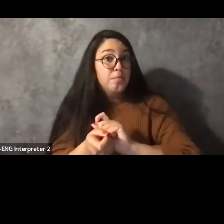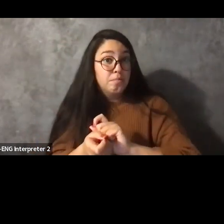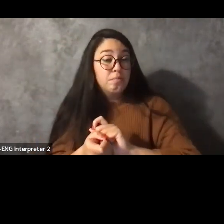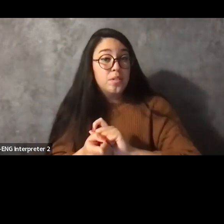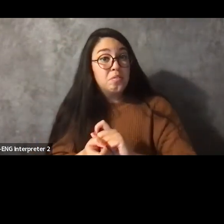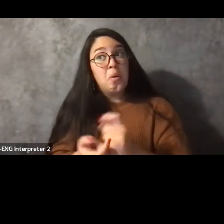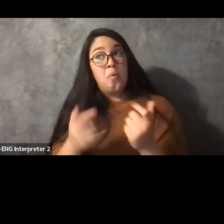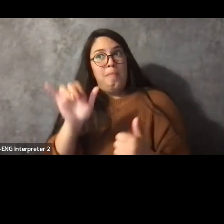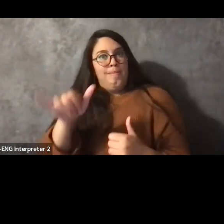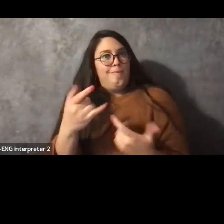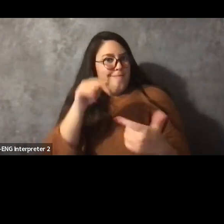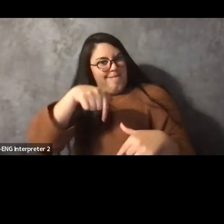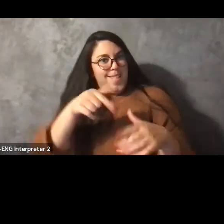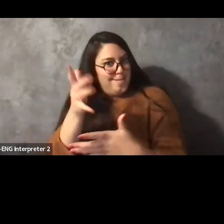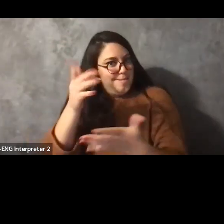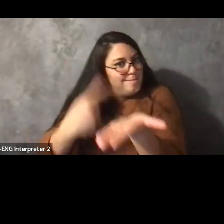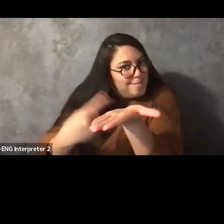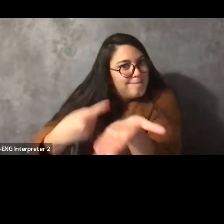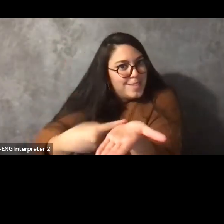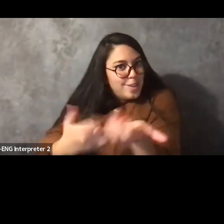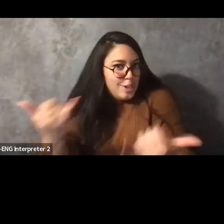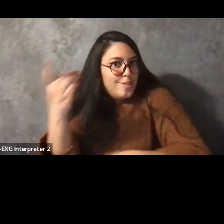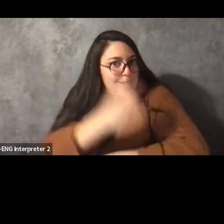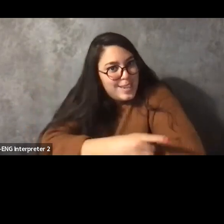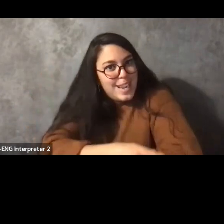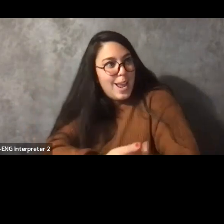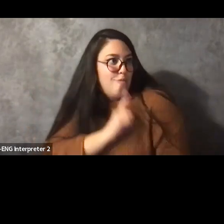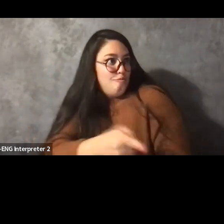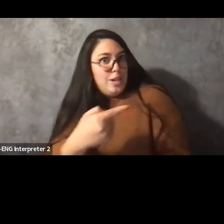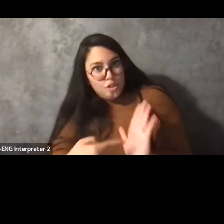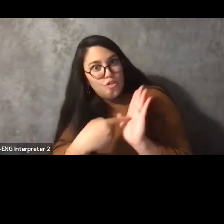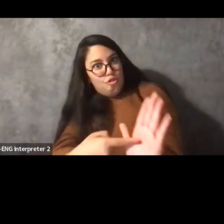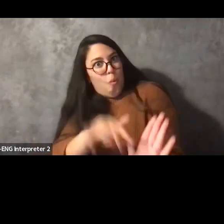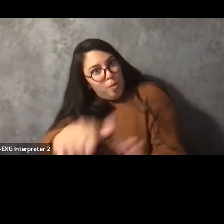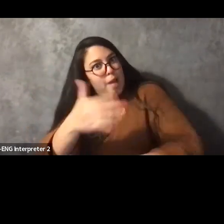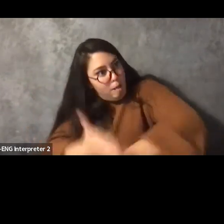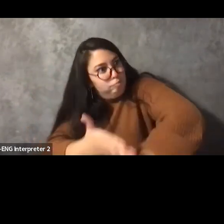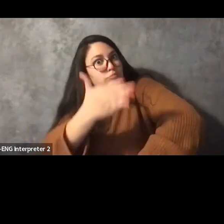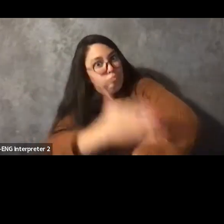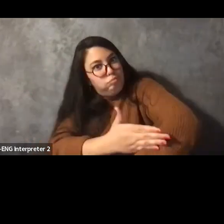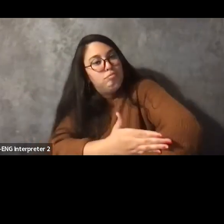that we just heard, like, indicated so much of that progress, and of course,